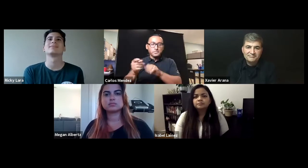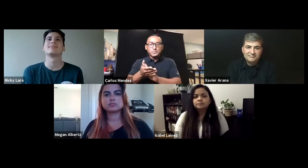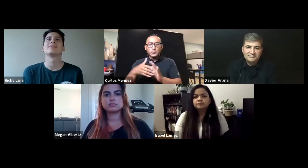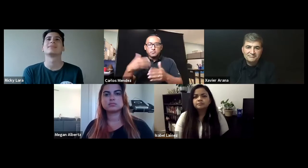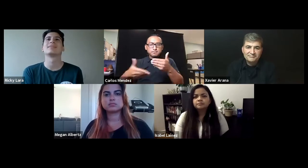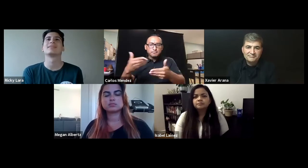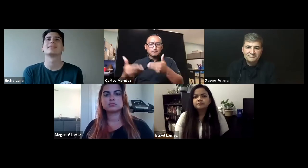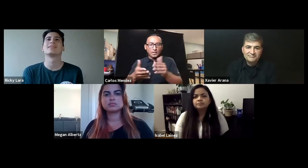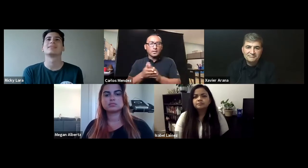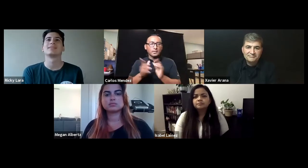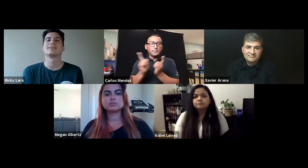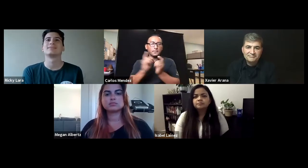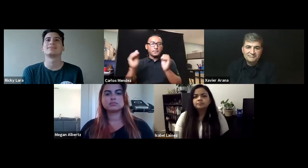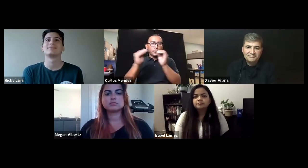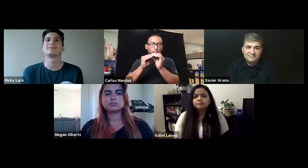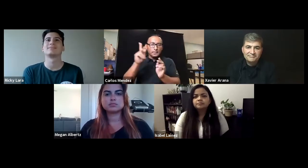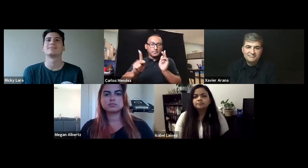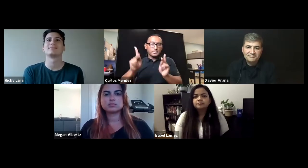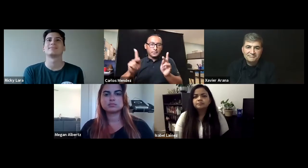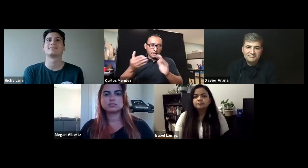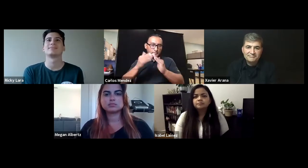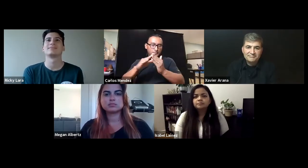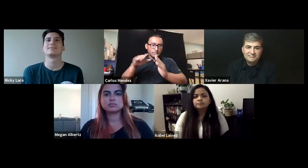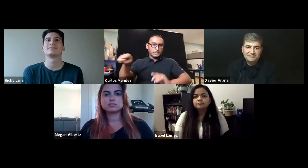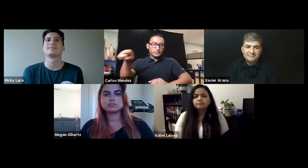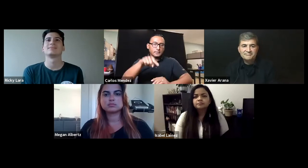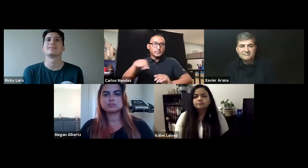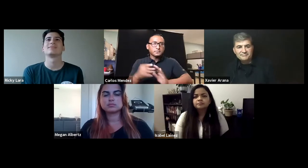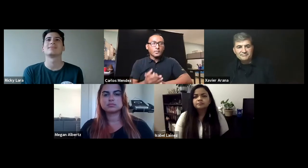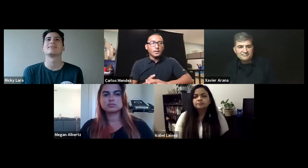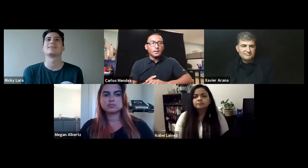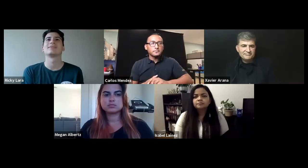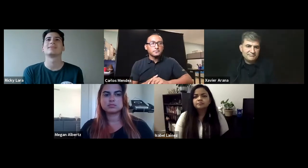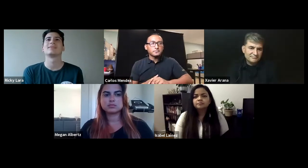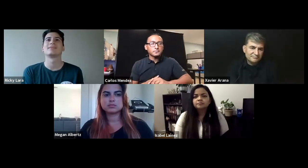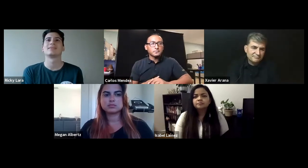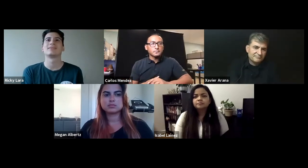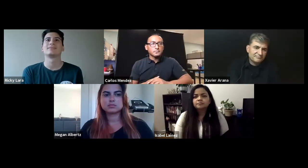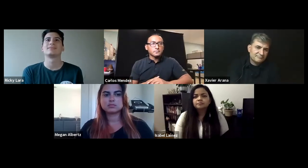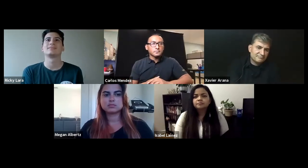really helped me be who I am and, you know, meet more people out in the community